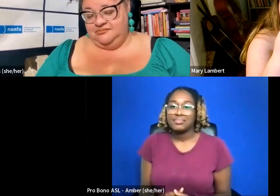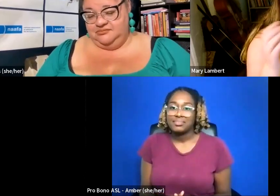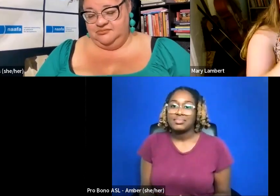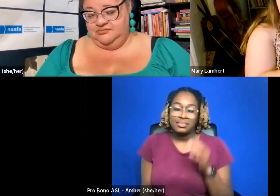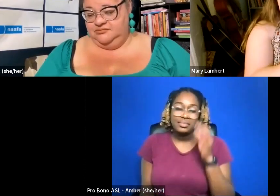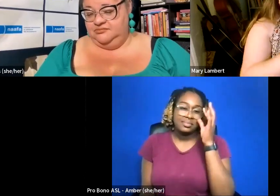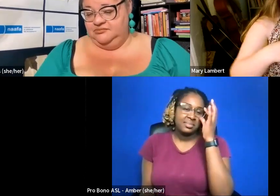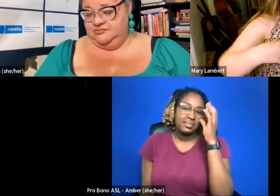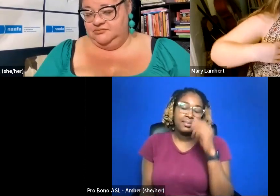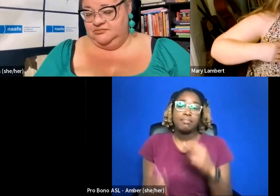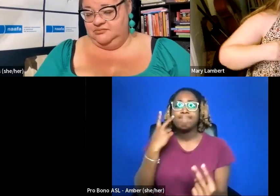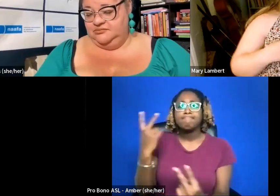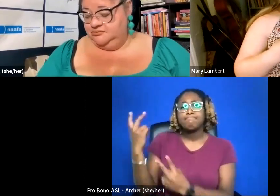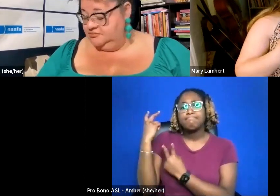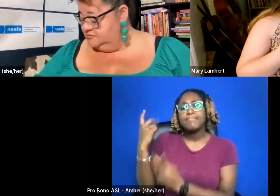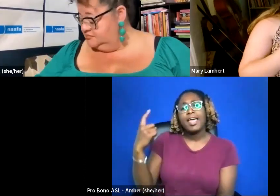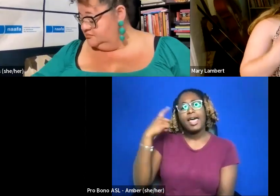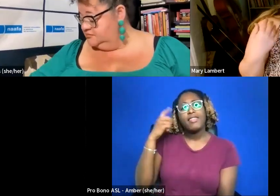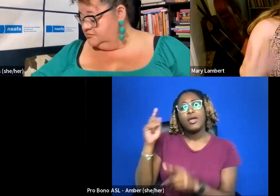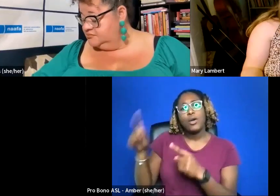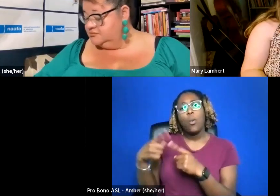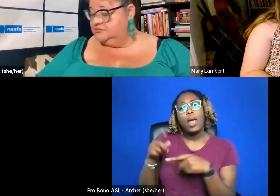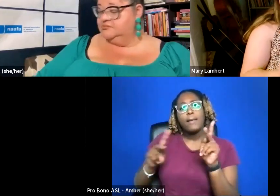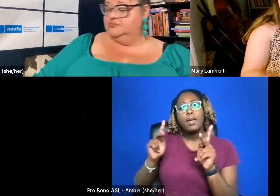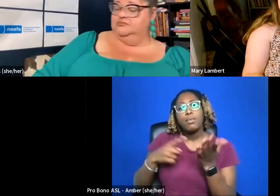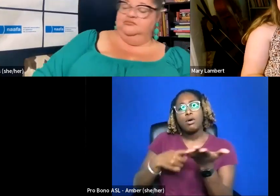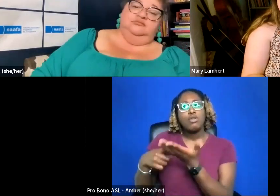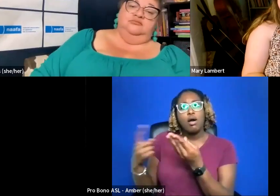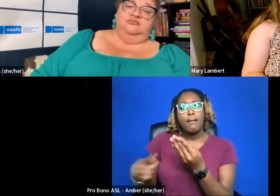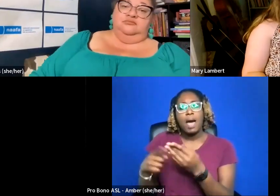in retrospect, I think when people talk about same love or they talk about Macklemore,